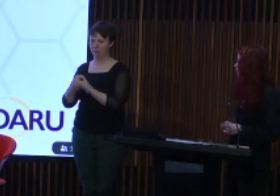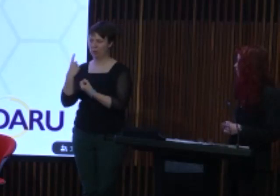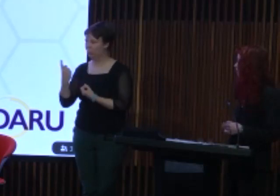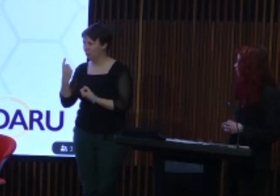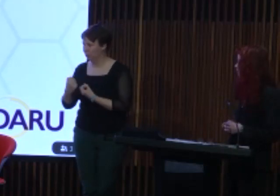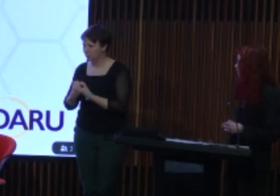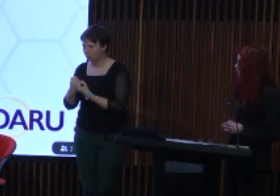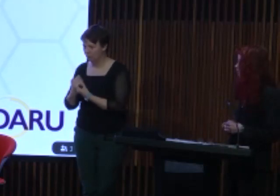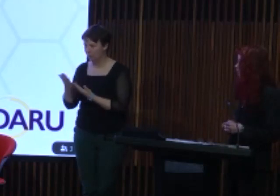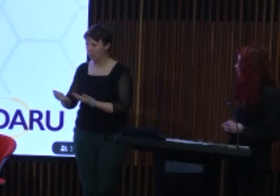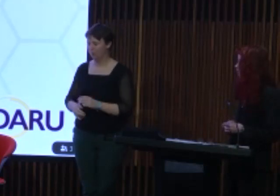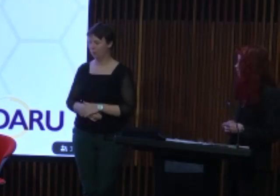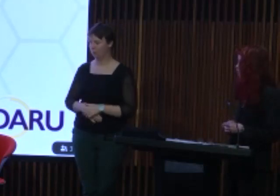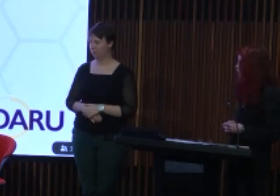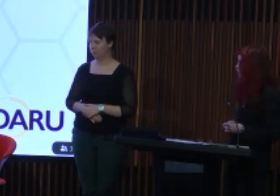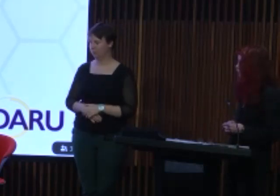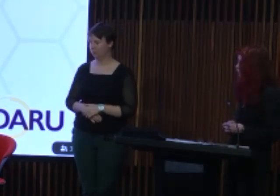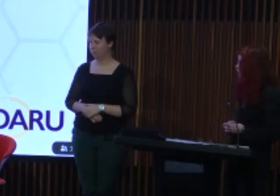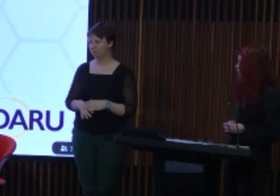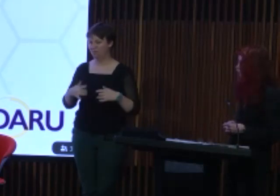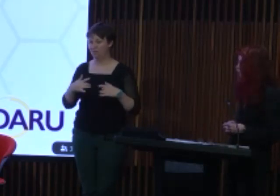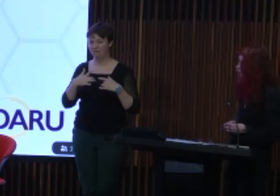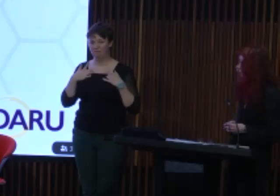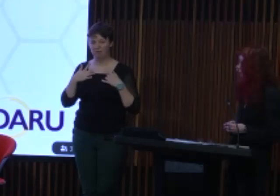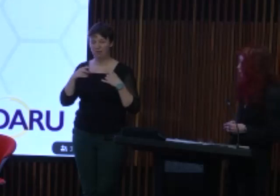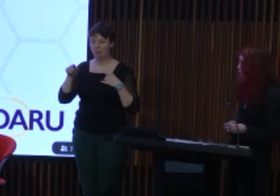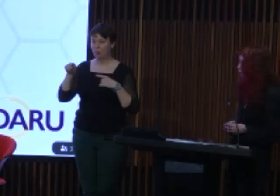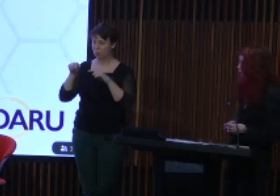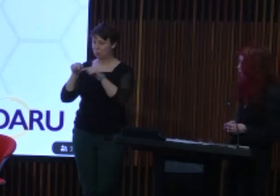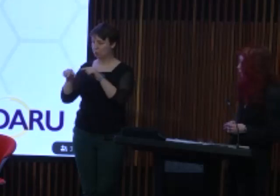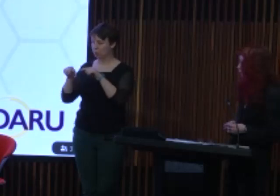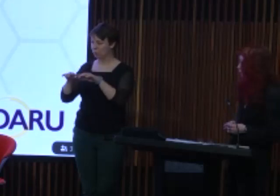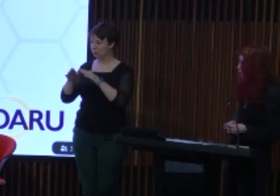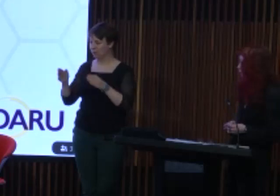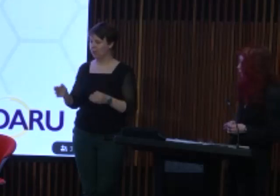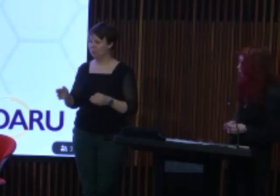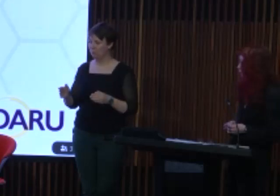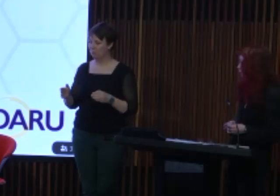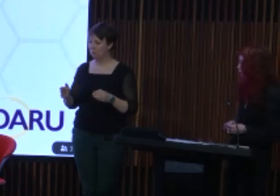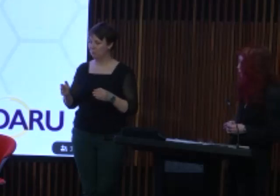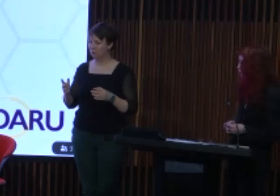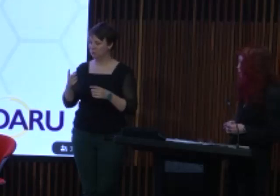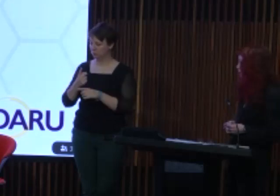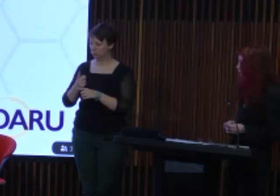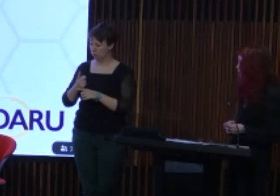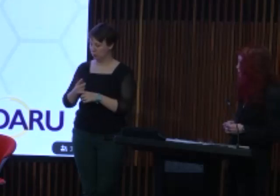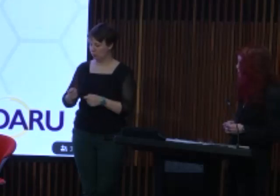it seemed I heard across the two tables that there seemed to be that it's still not a strong,